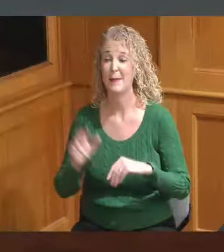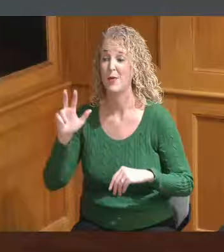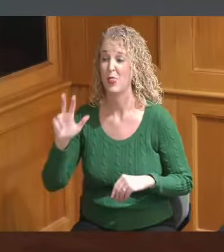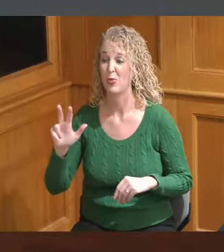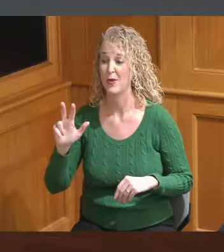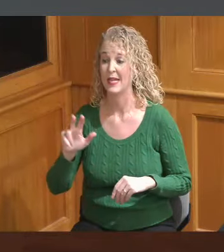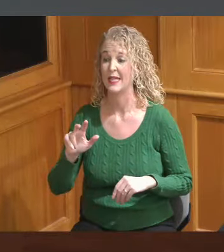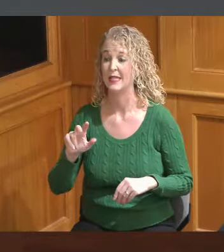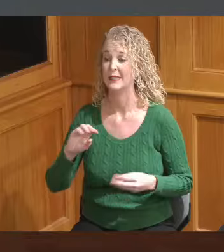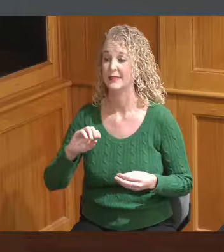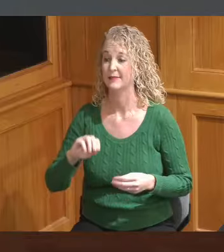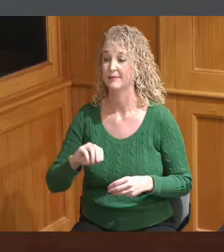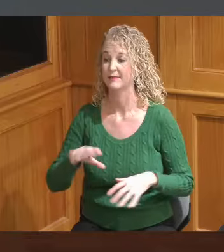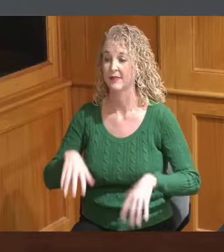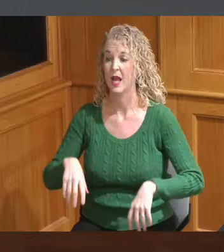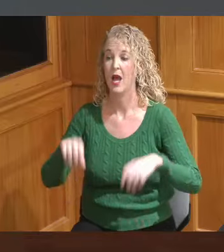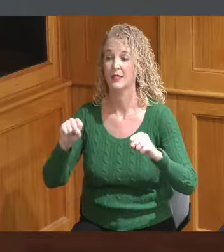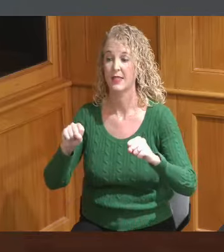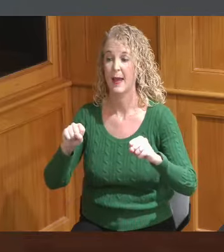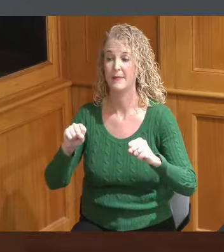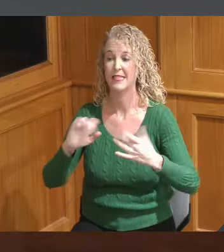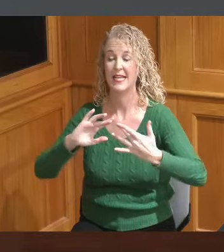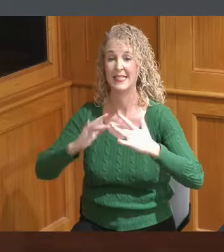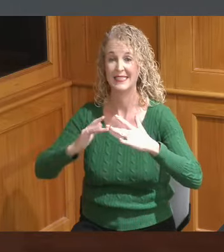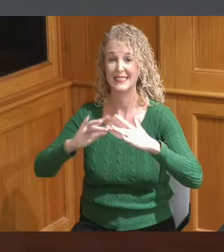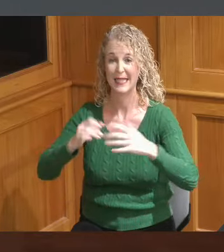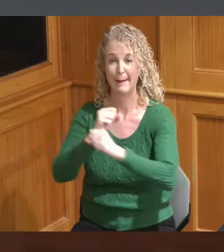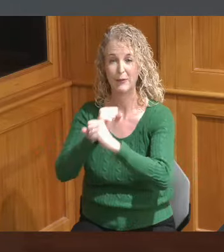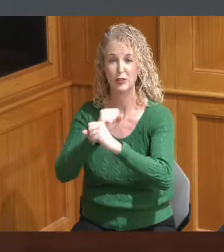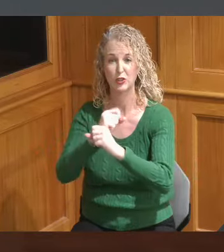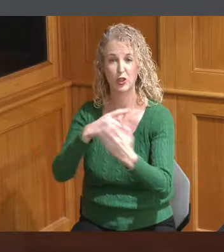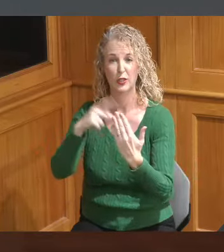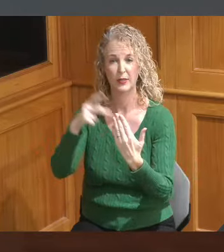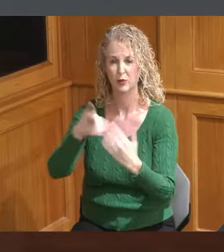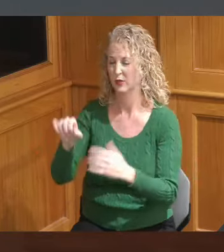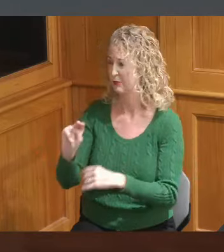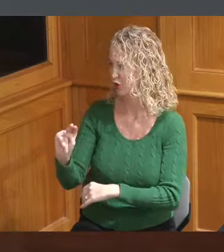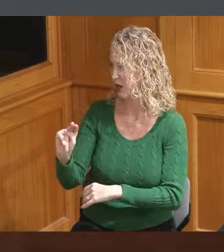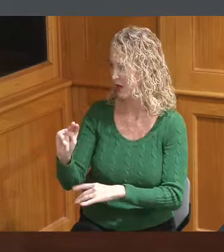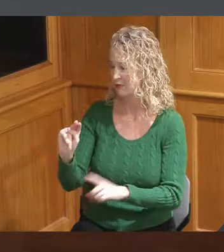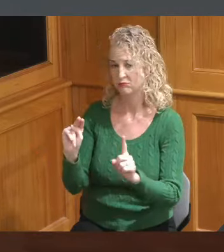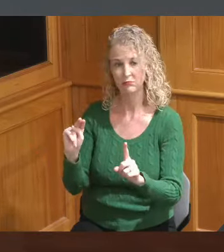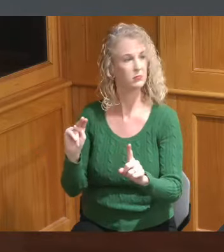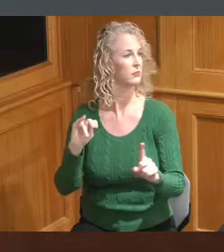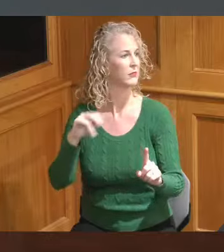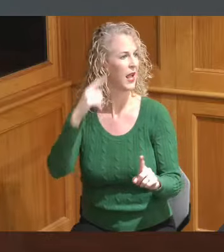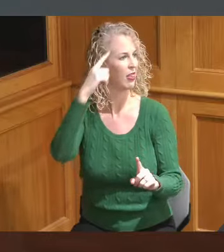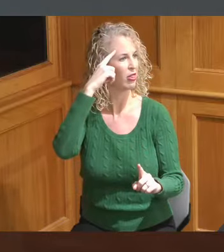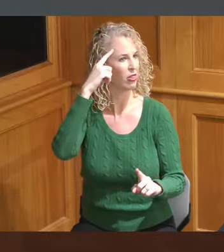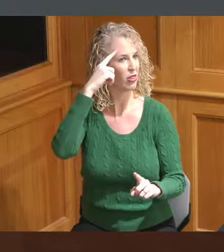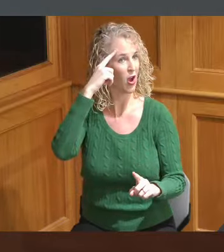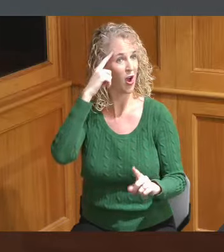adopting a cyber security program. I was going to ask John if John is thought John was Oh, there he